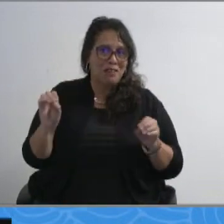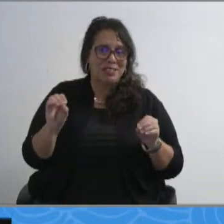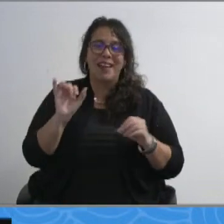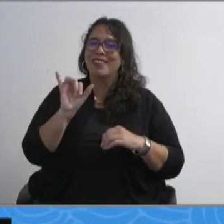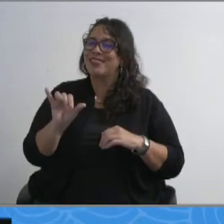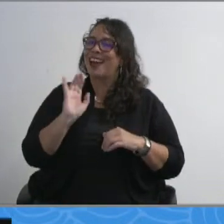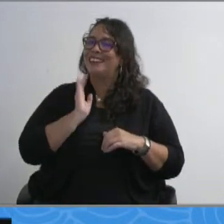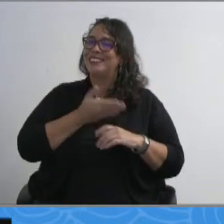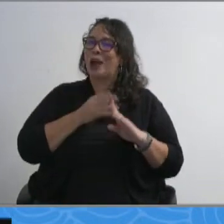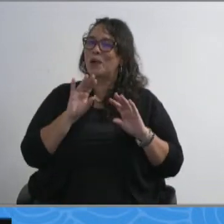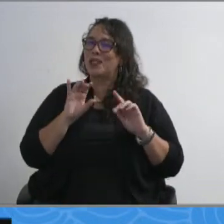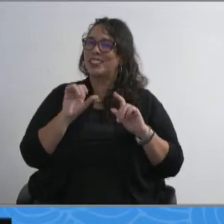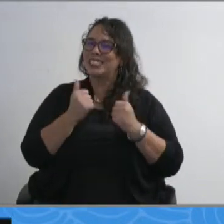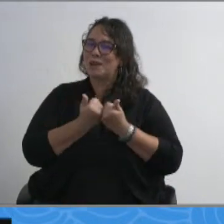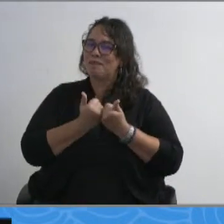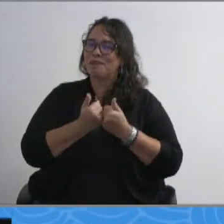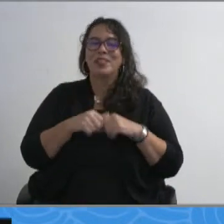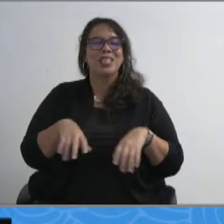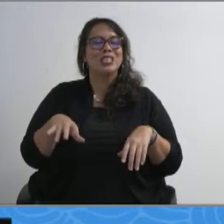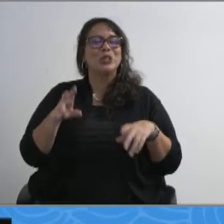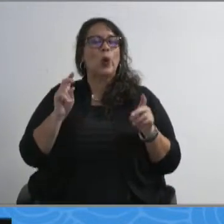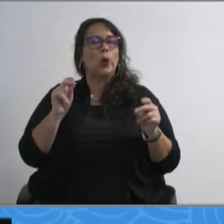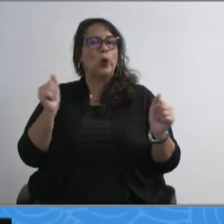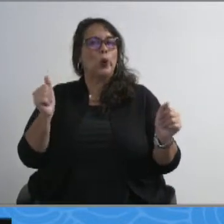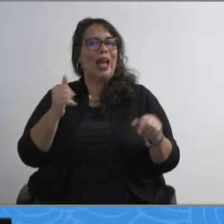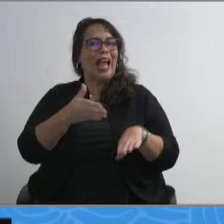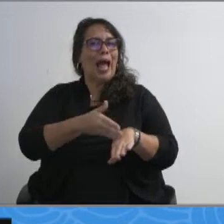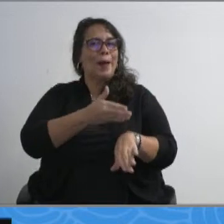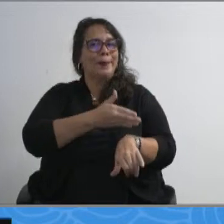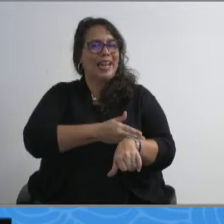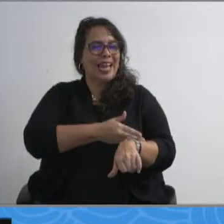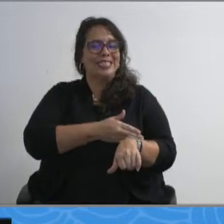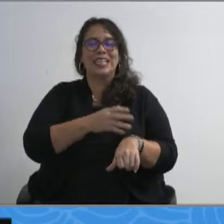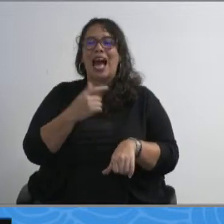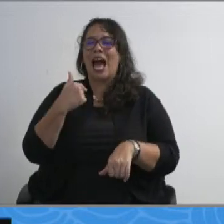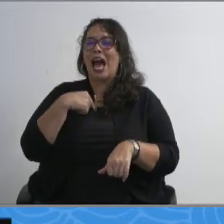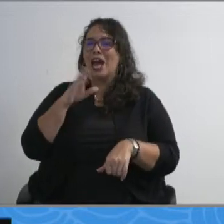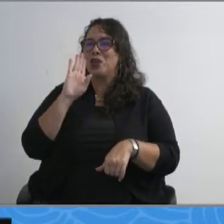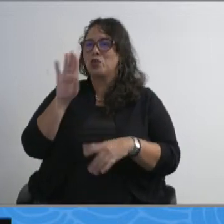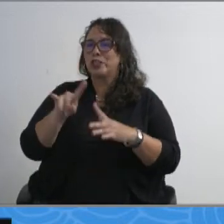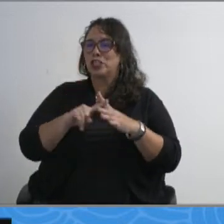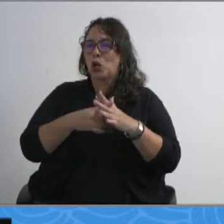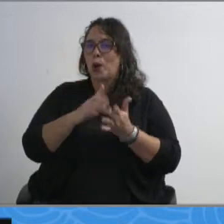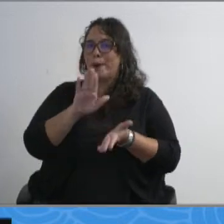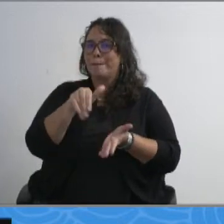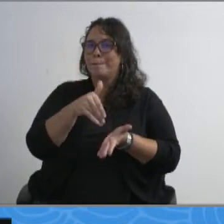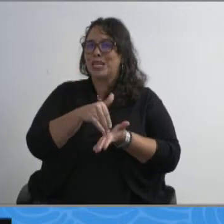And so, some quick High School and Middle School Choice. I'm actually gonna start with Middle School Choice because we're about to really engage